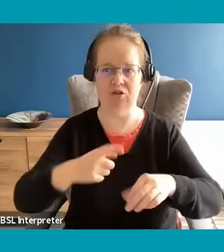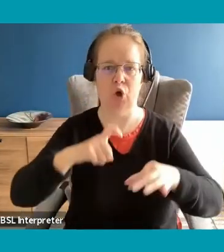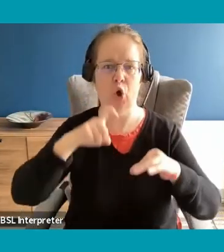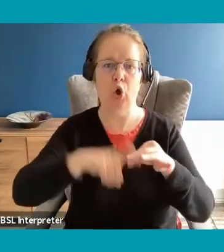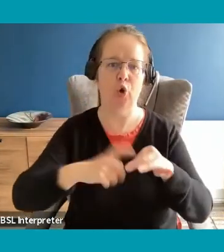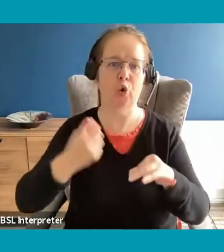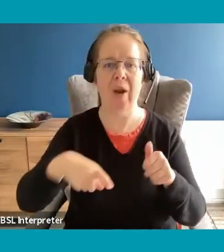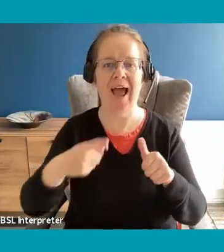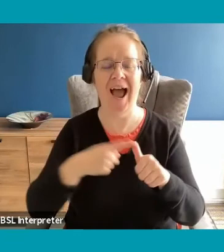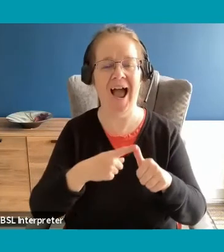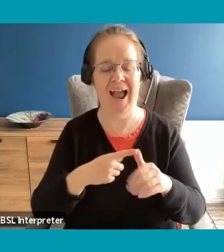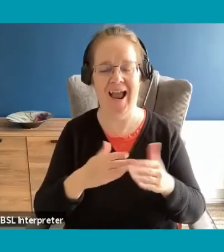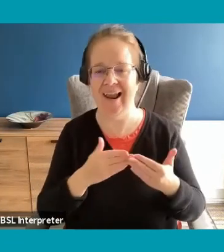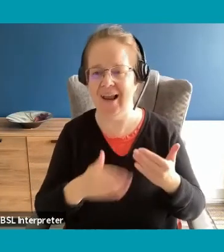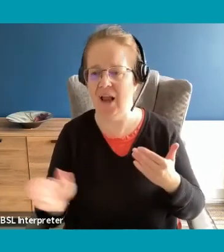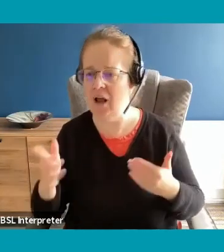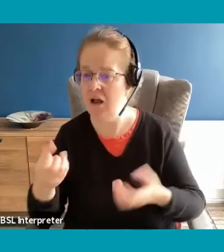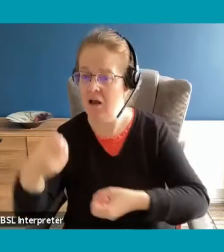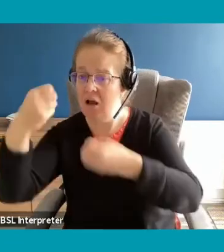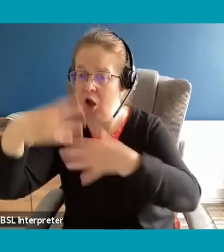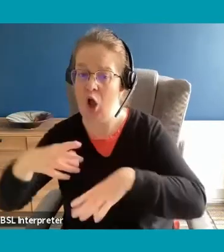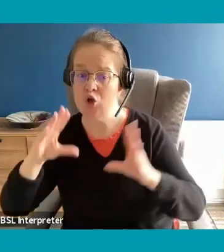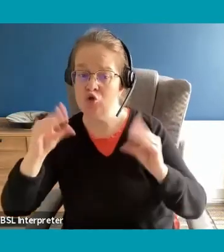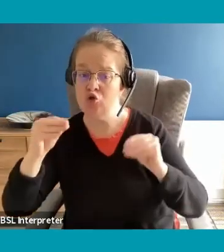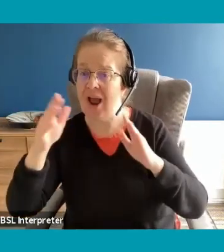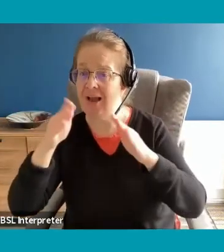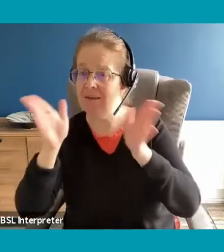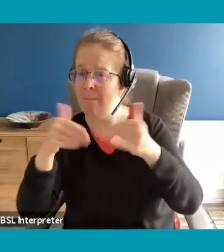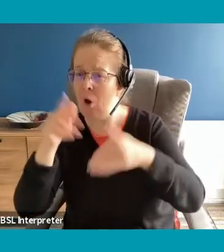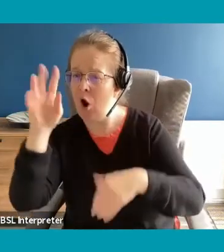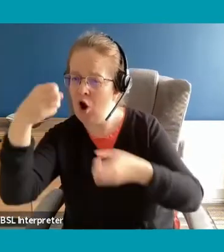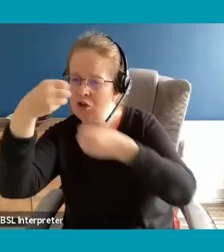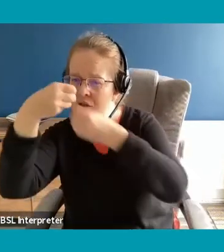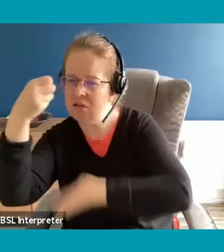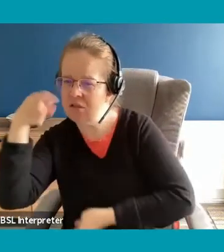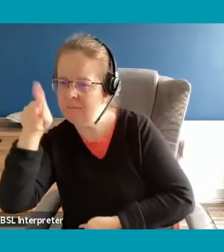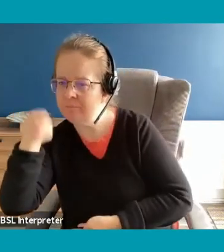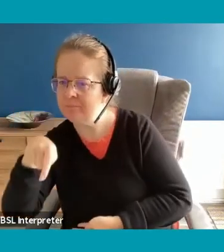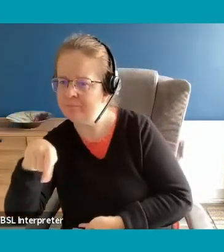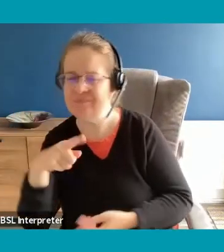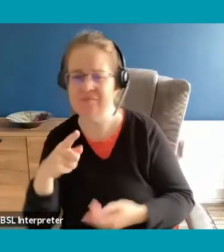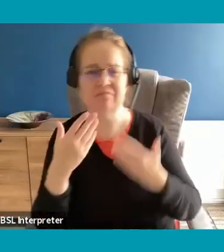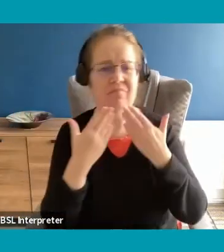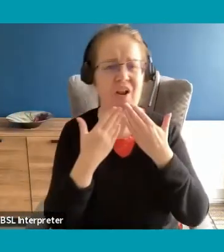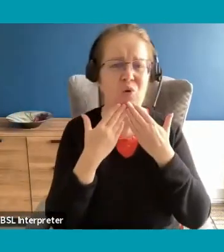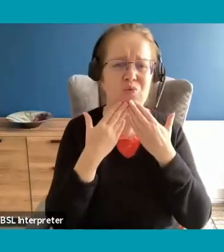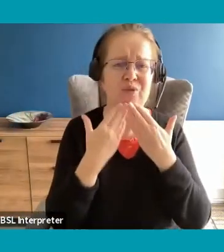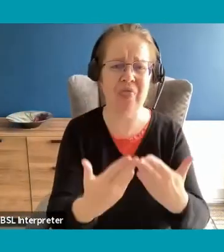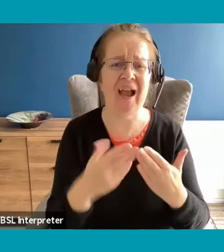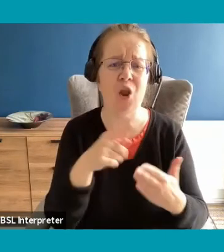This is what's coming through on the chat box, so we have someone staying. Thank you so much, Kieran for sharing